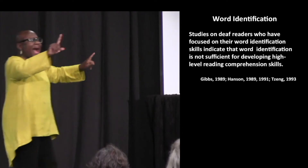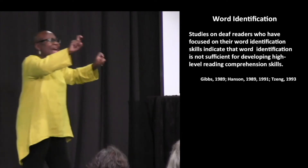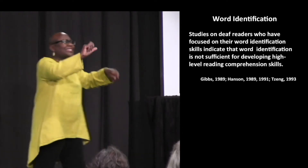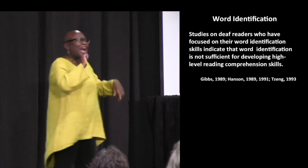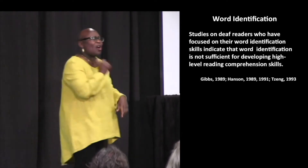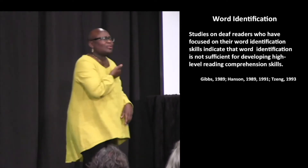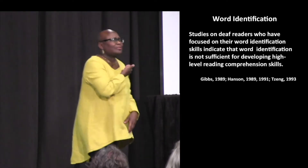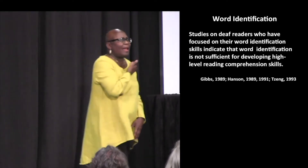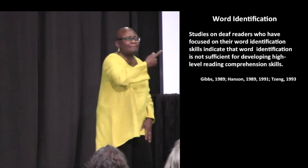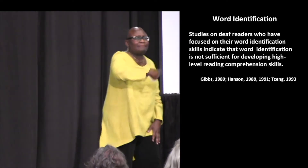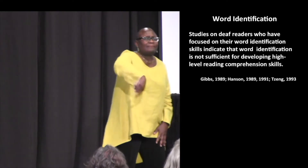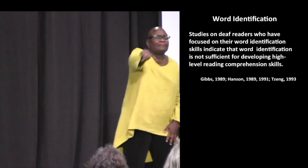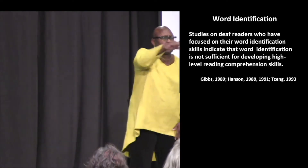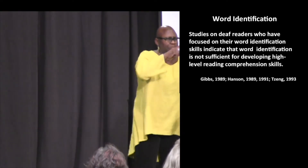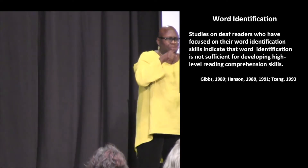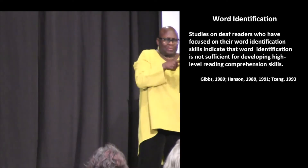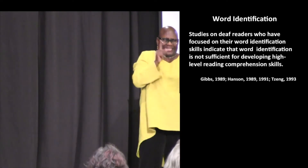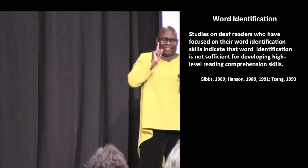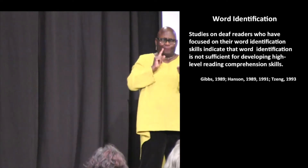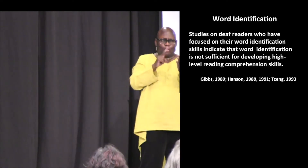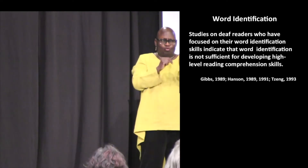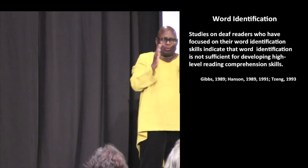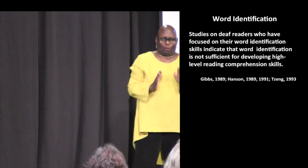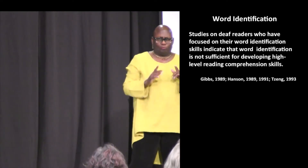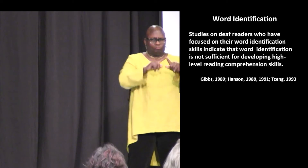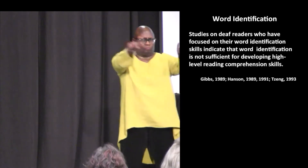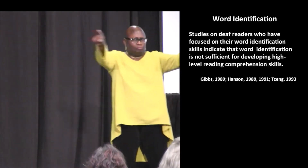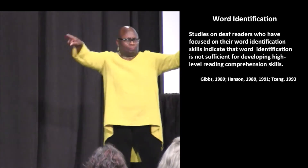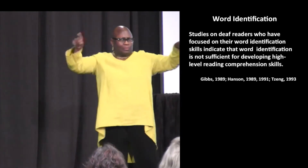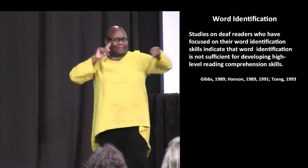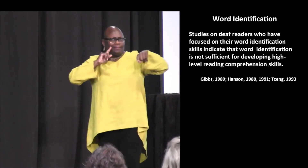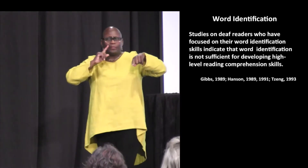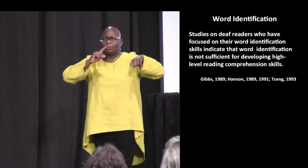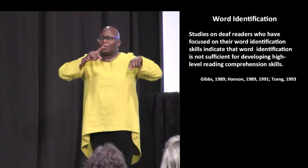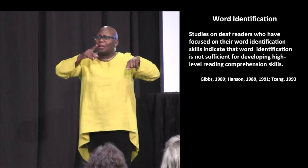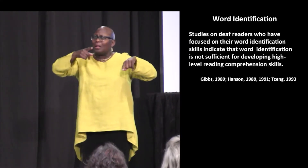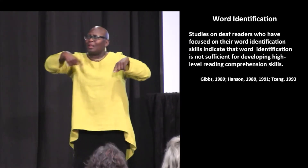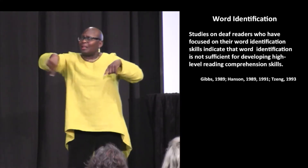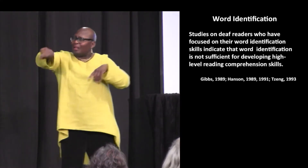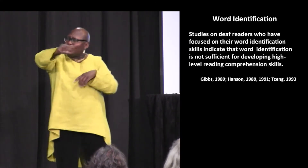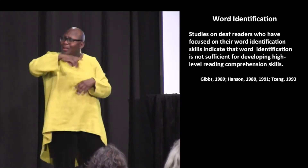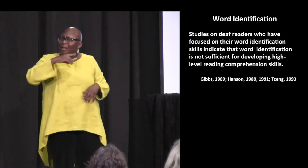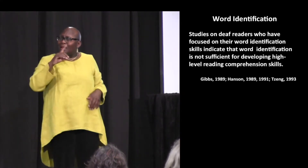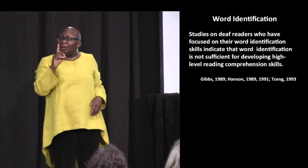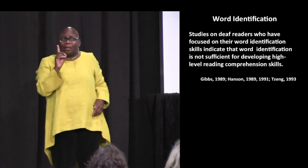Students read and sign each word in the order of the text.